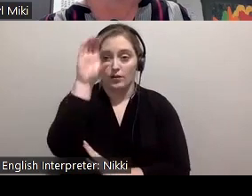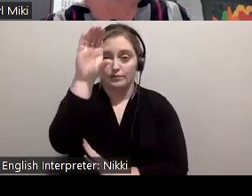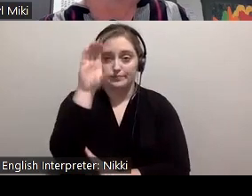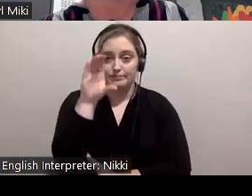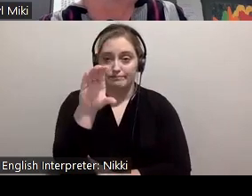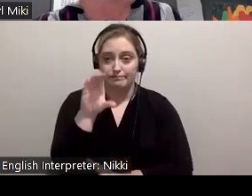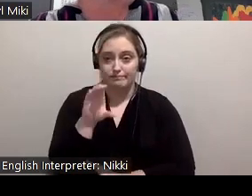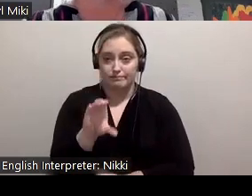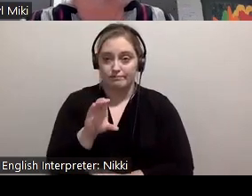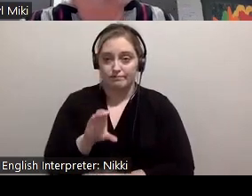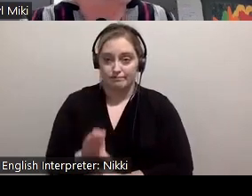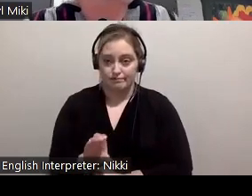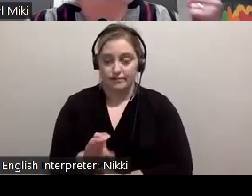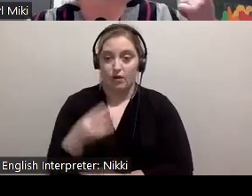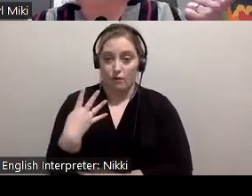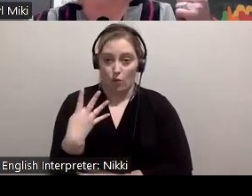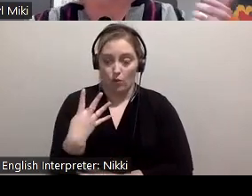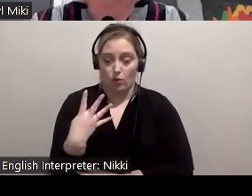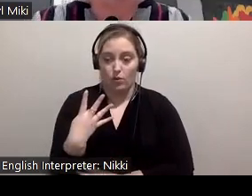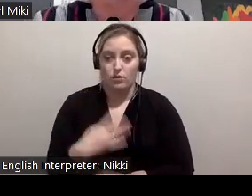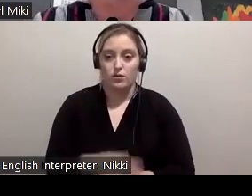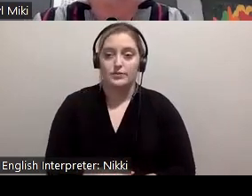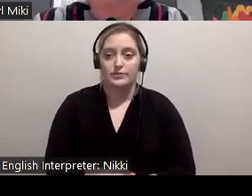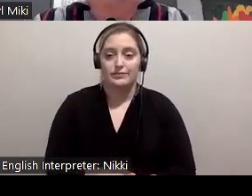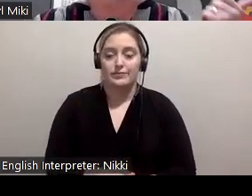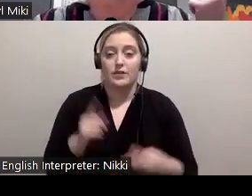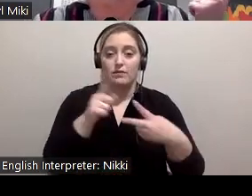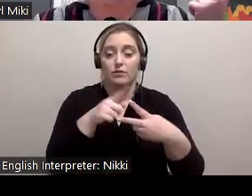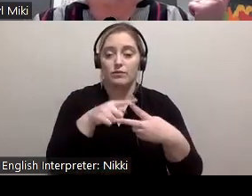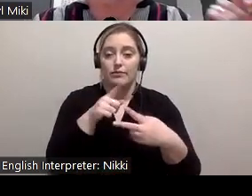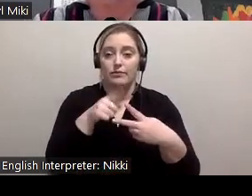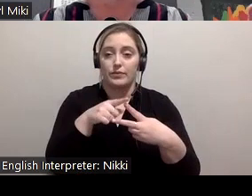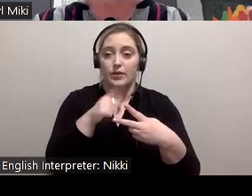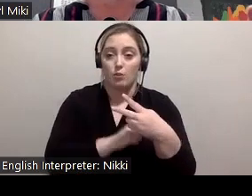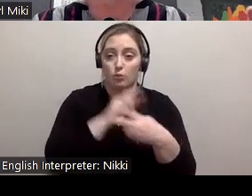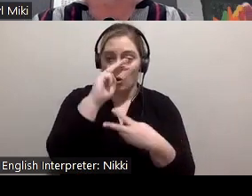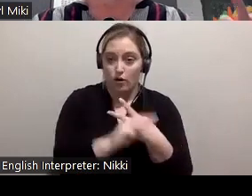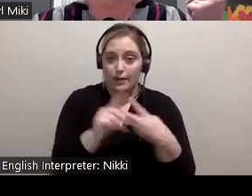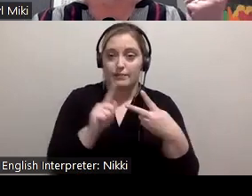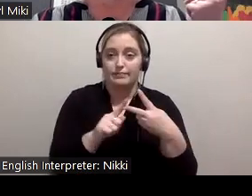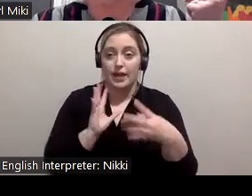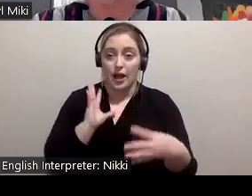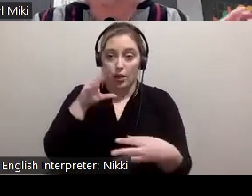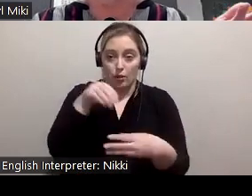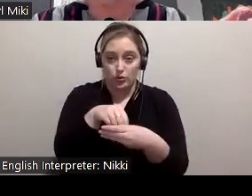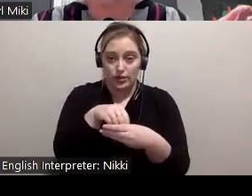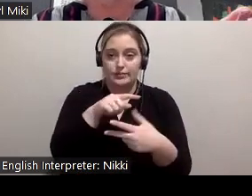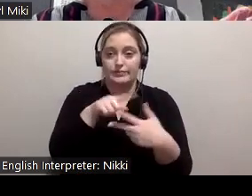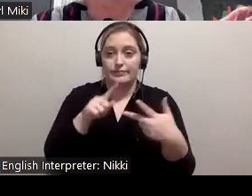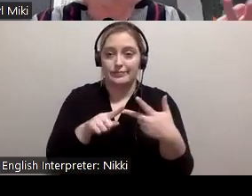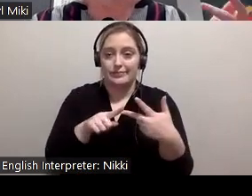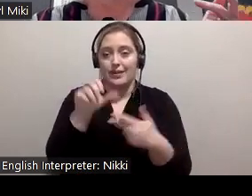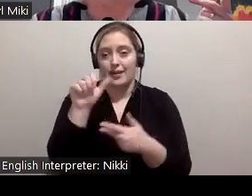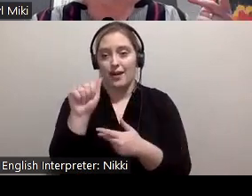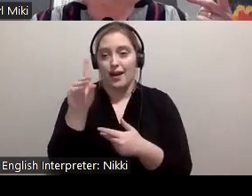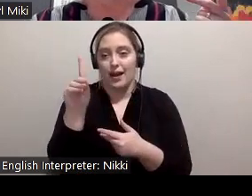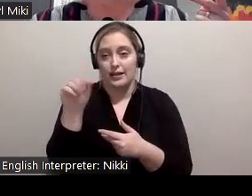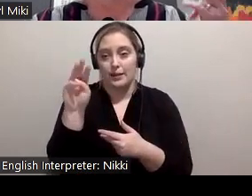sections are programming, inclusion, administration, and